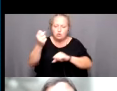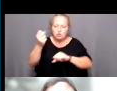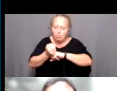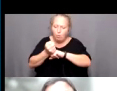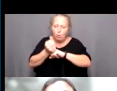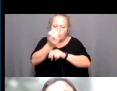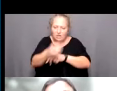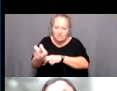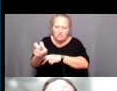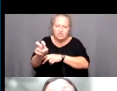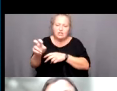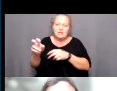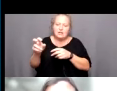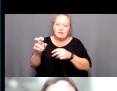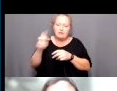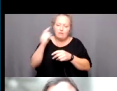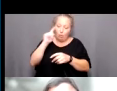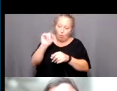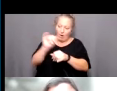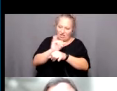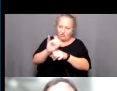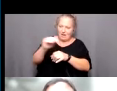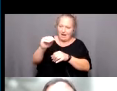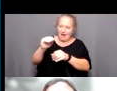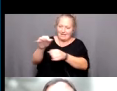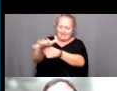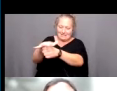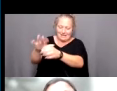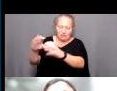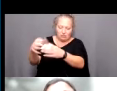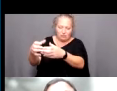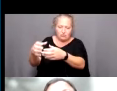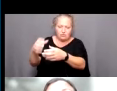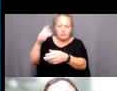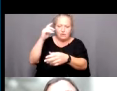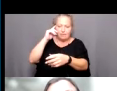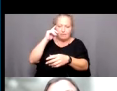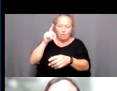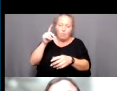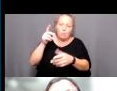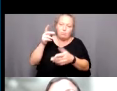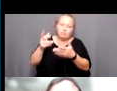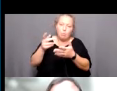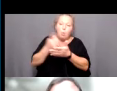transitions of industries and sectors to the extent that when they want to